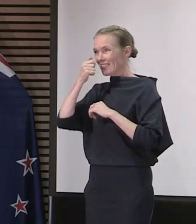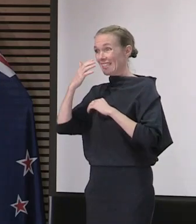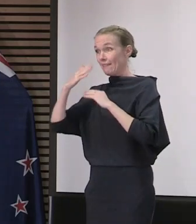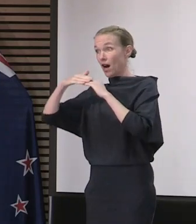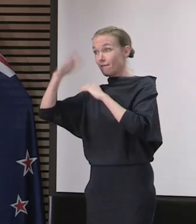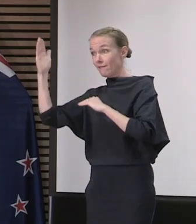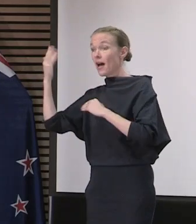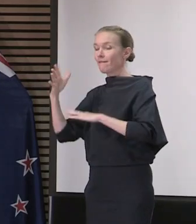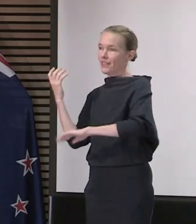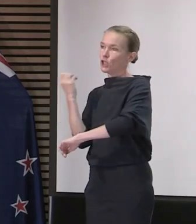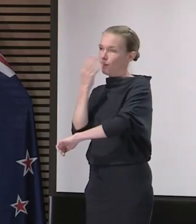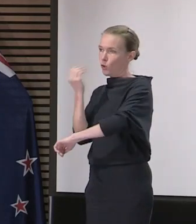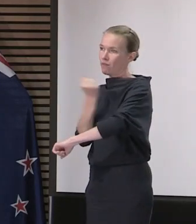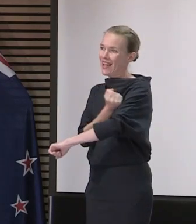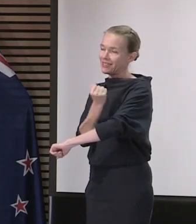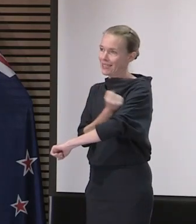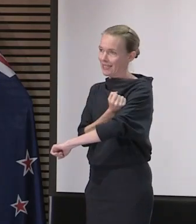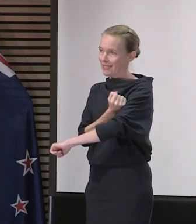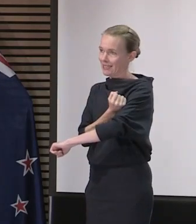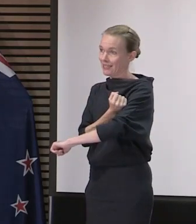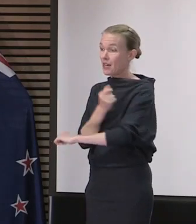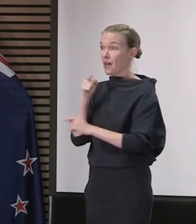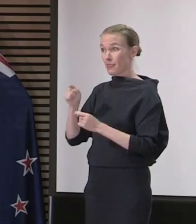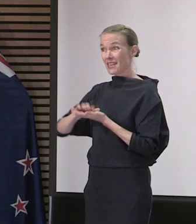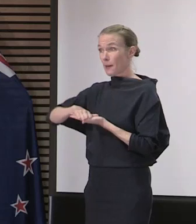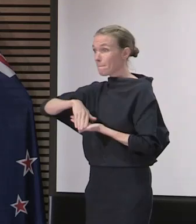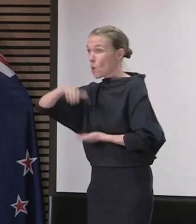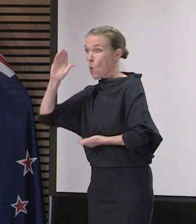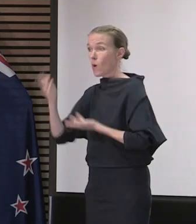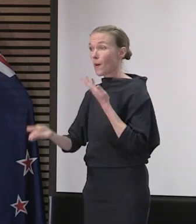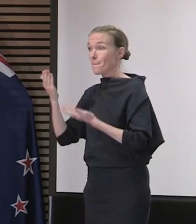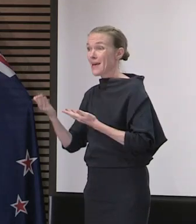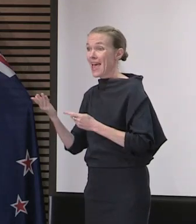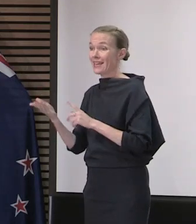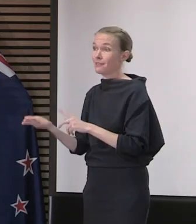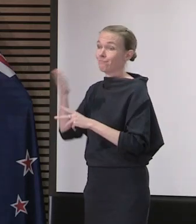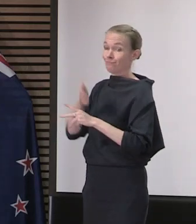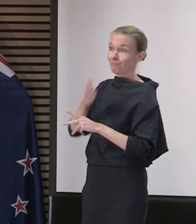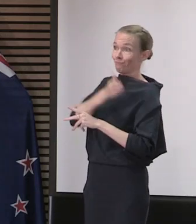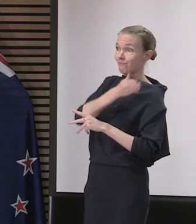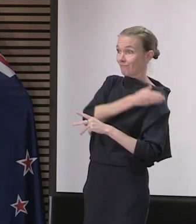say that over 451,000 people over 65 have been vaccinated